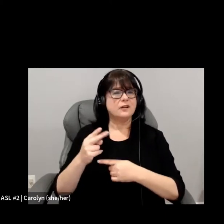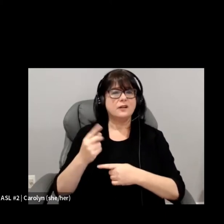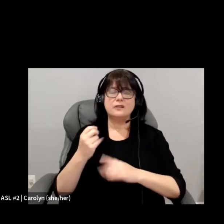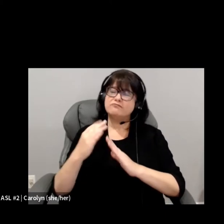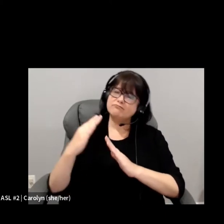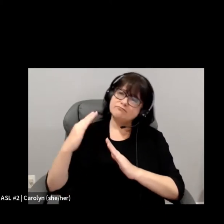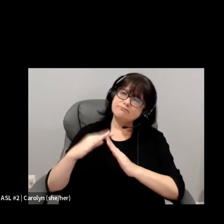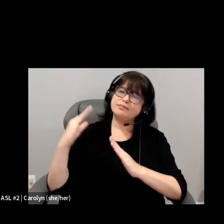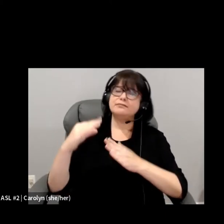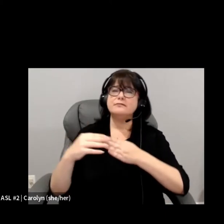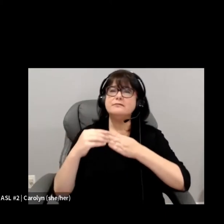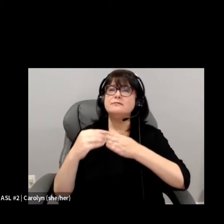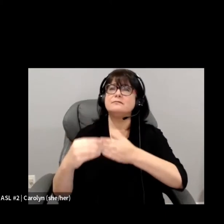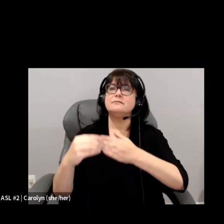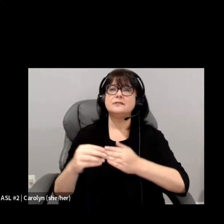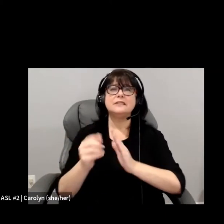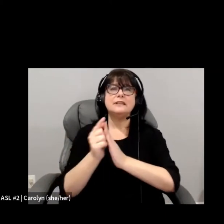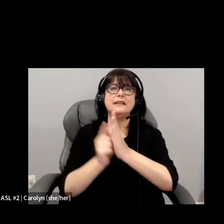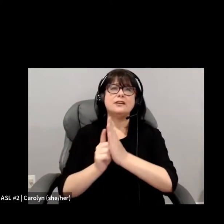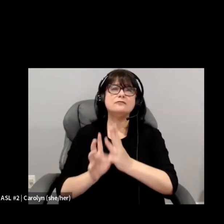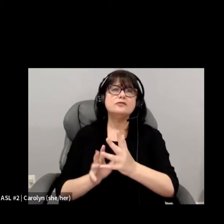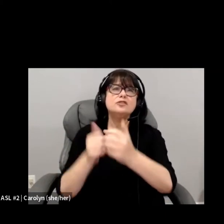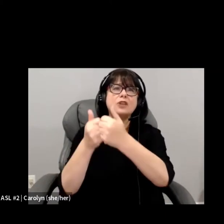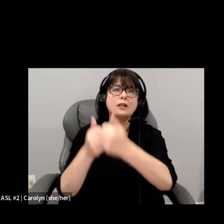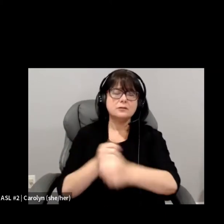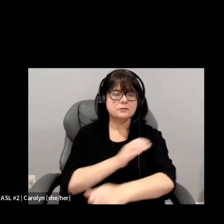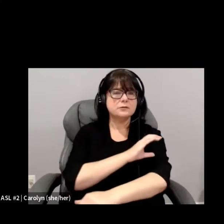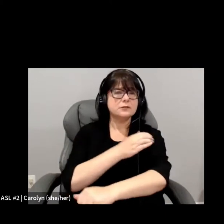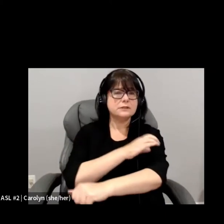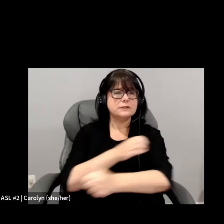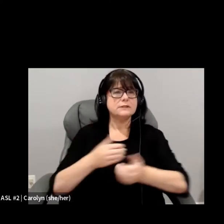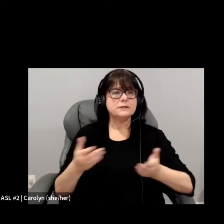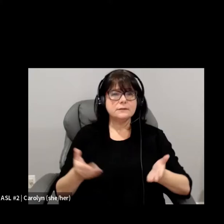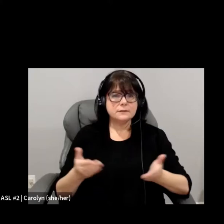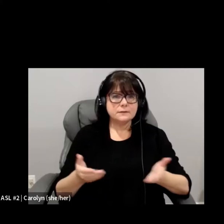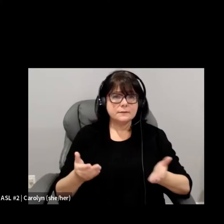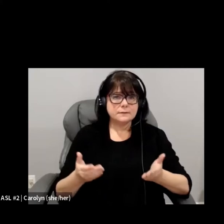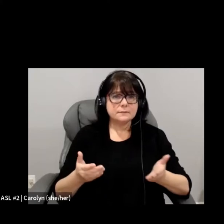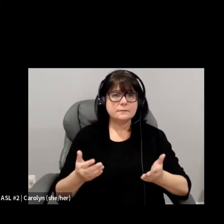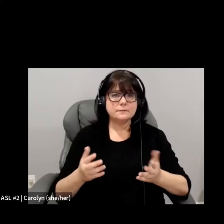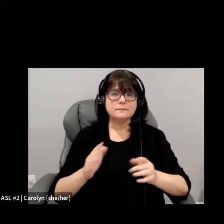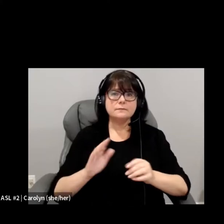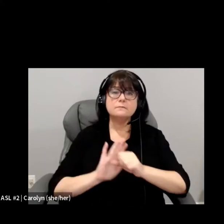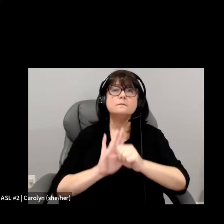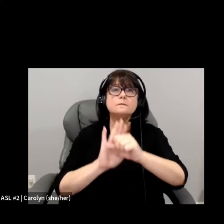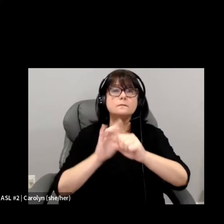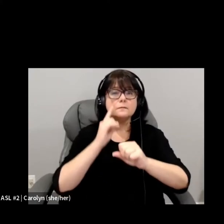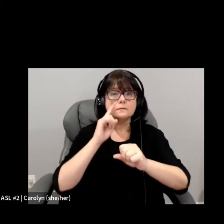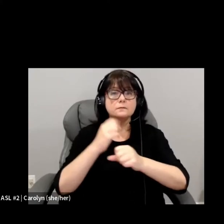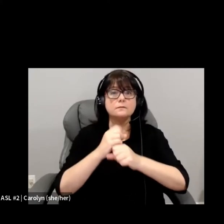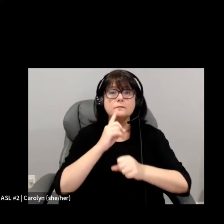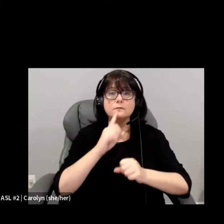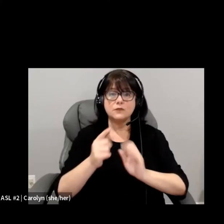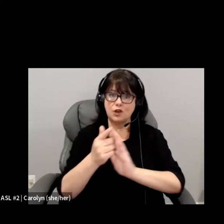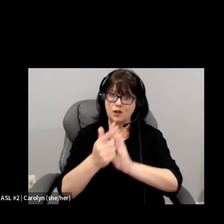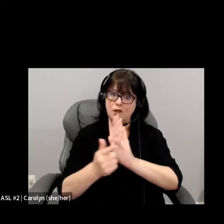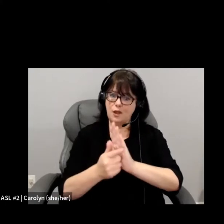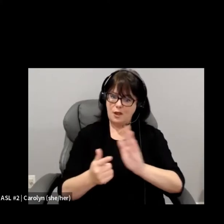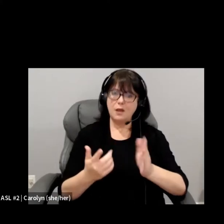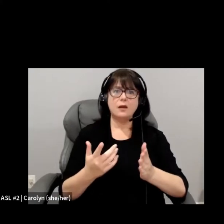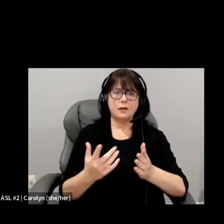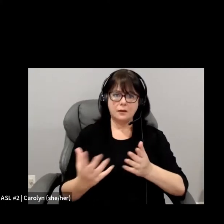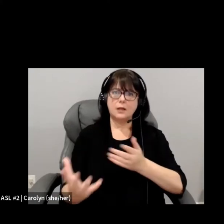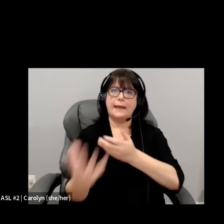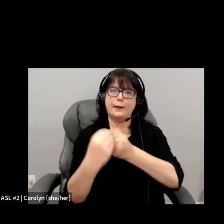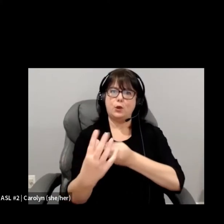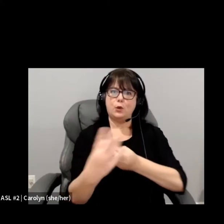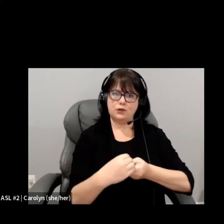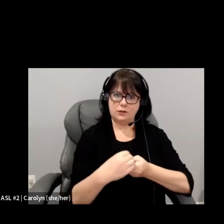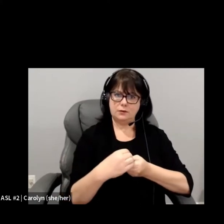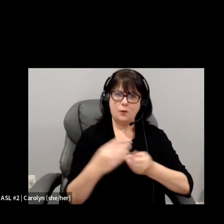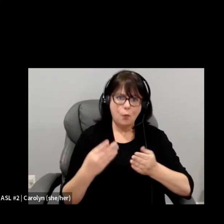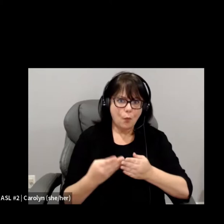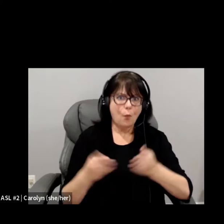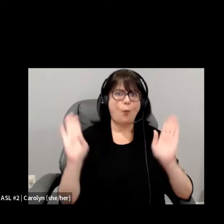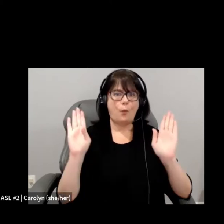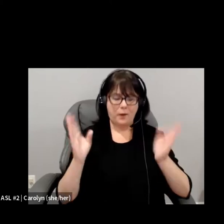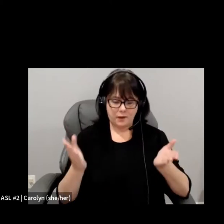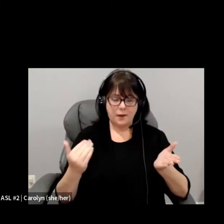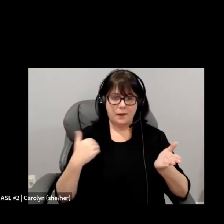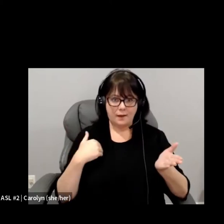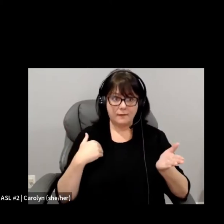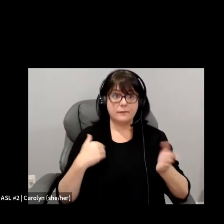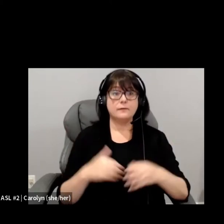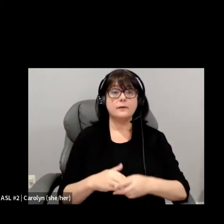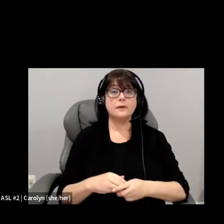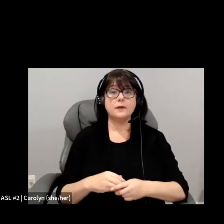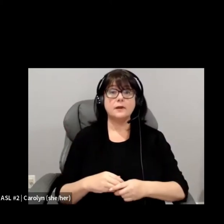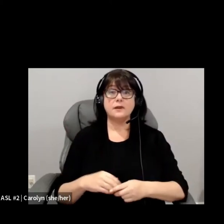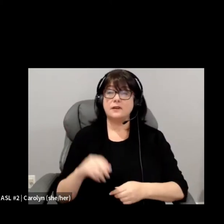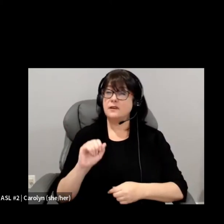OVER THE YEARS, ARCH HAS BEEN INVOLVED IN LEADING DISABILITY RIGHTS CASES AND AGAIN